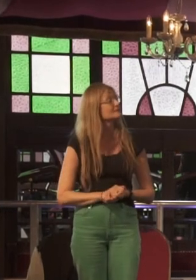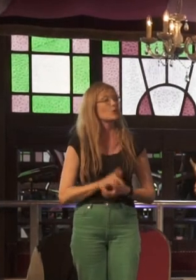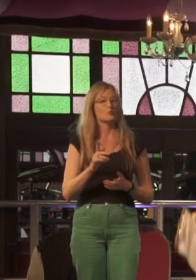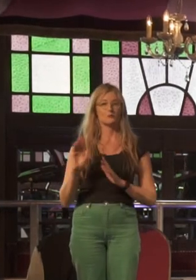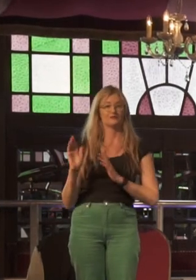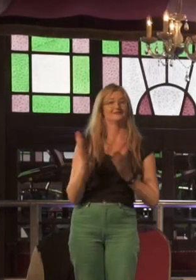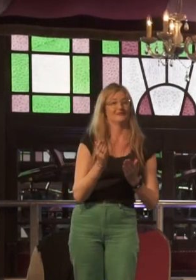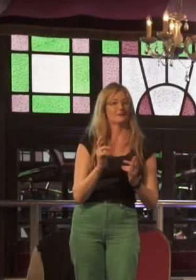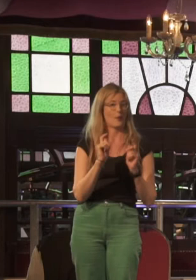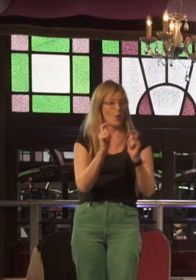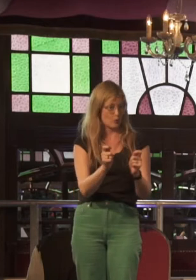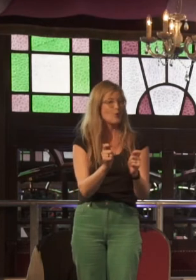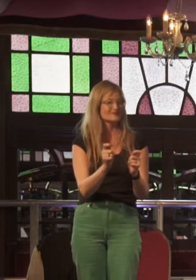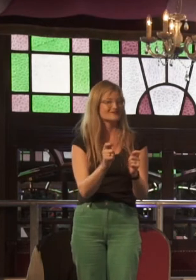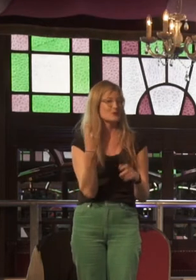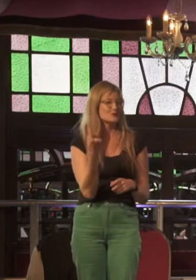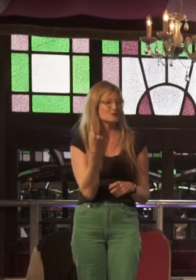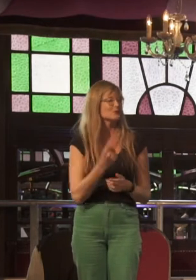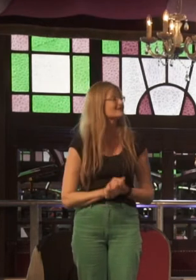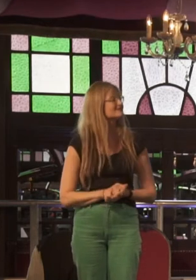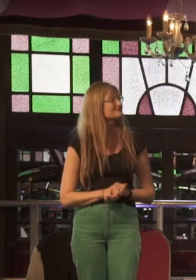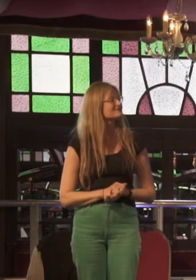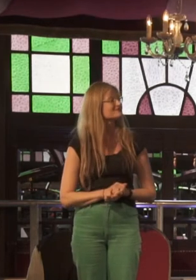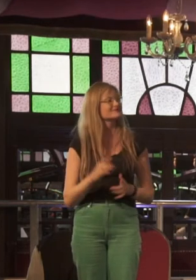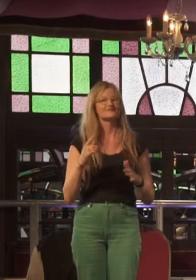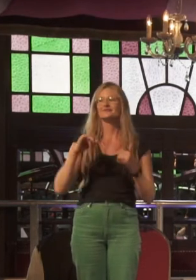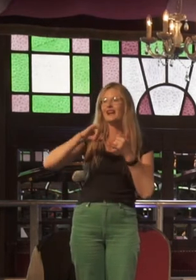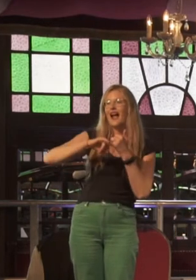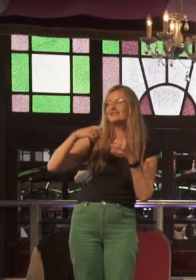To present the ADHD Comedy Award, we have SK Shlomo.